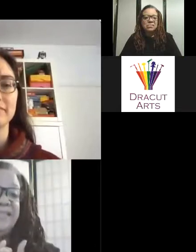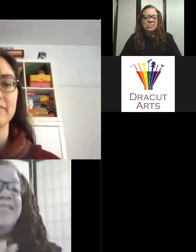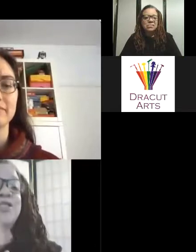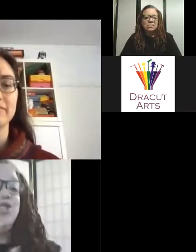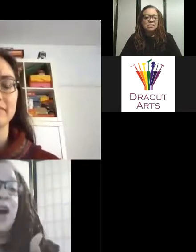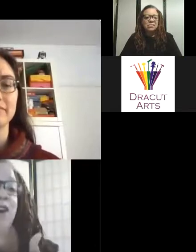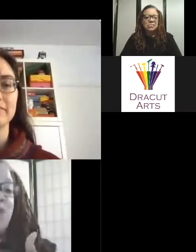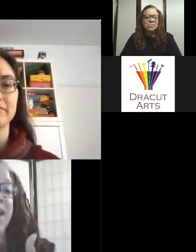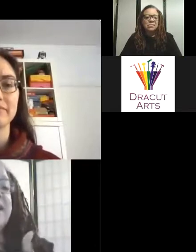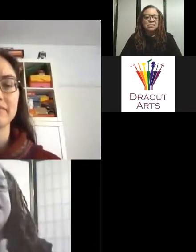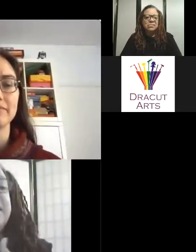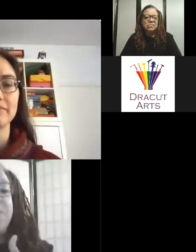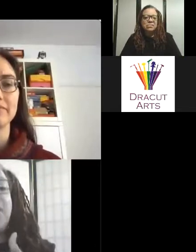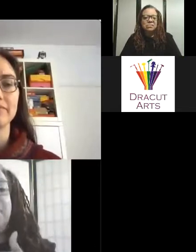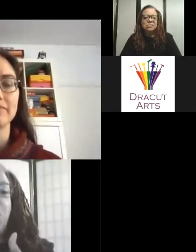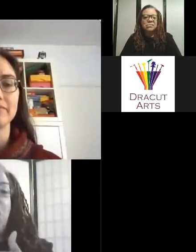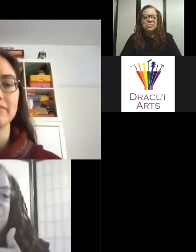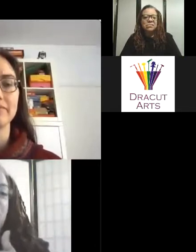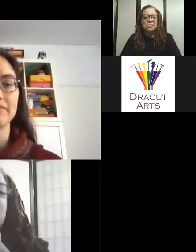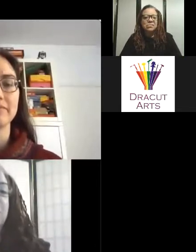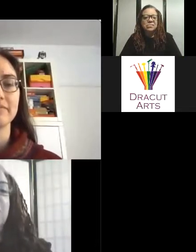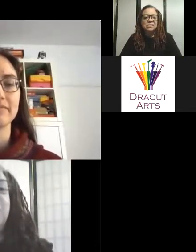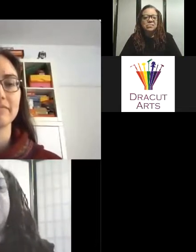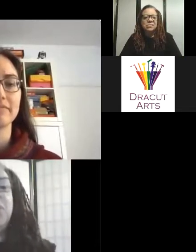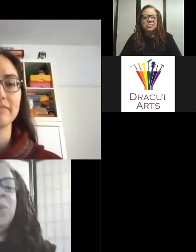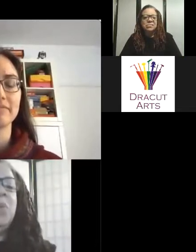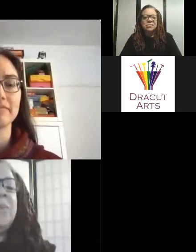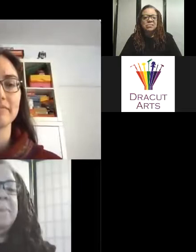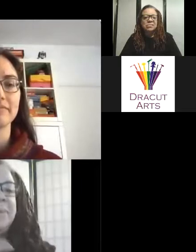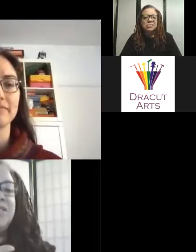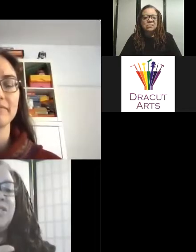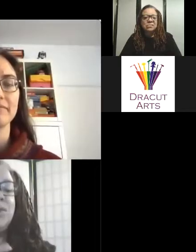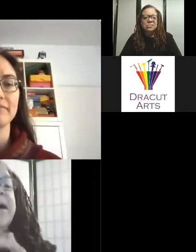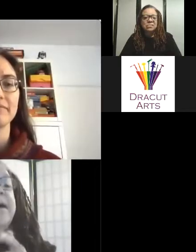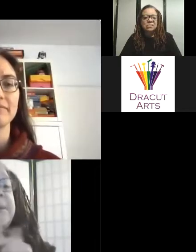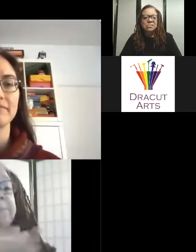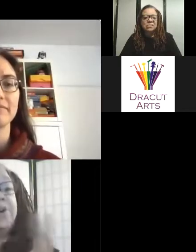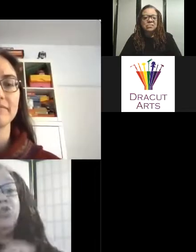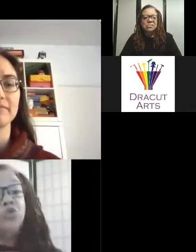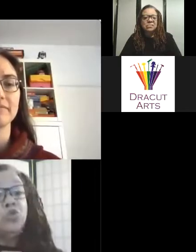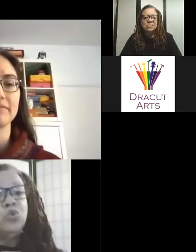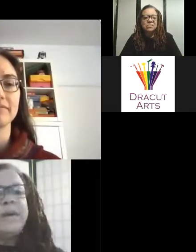and kind of marking it up with a pencil, um, a copy of it. And then in Volume Two, I realized he's not telling the whole story,